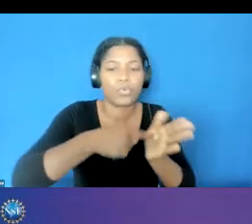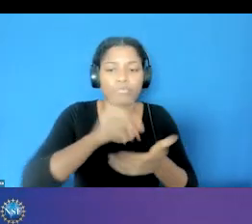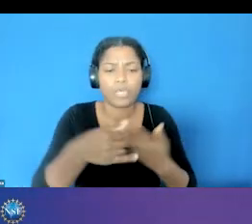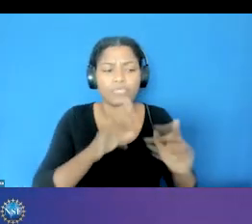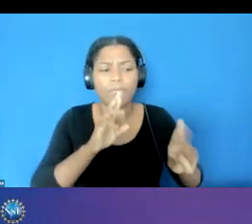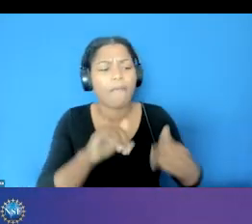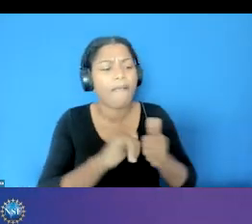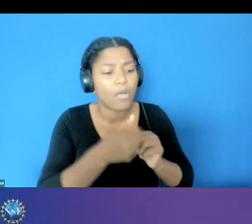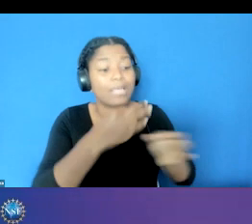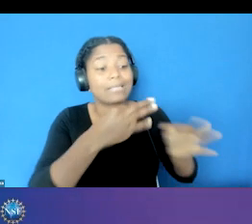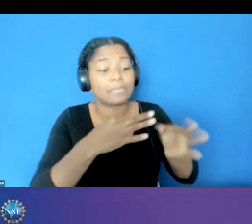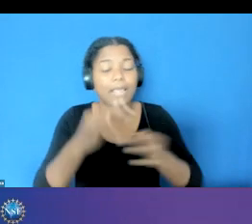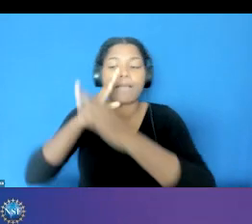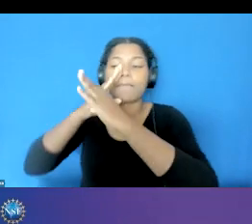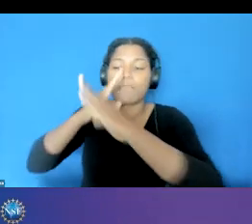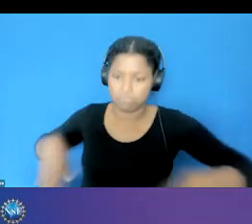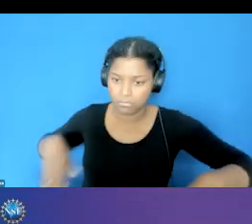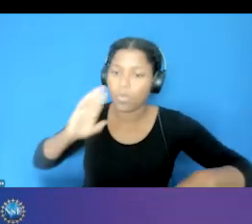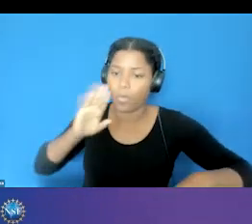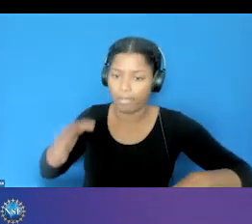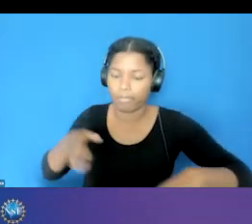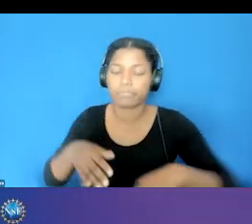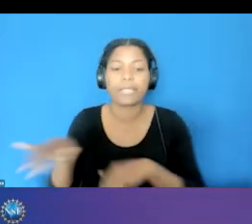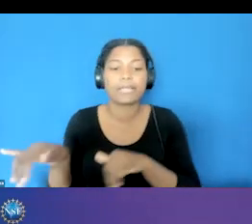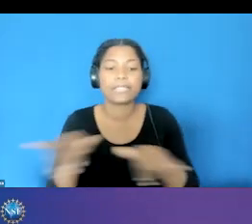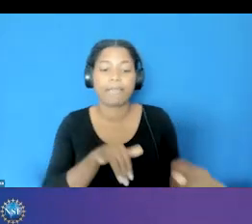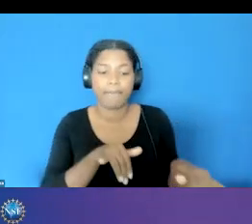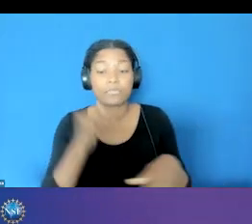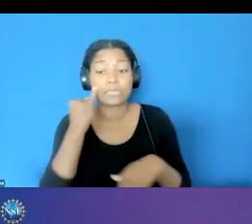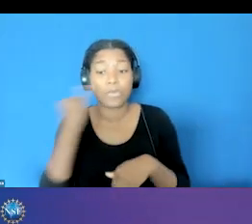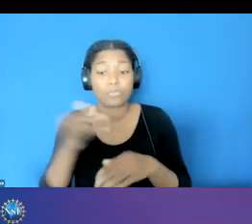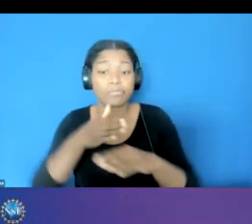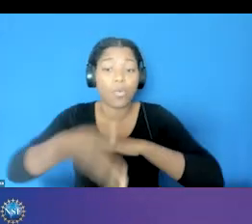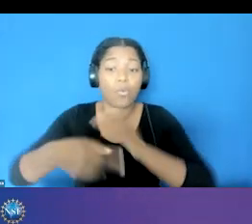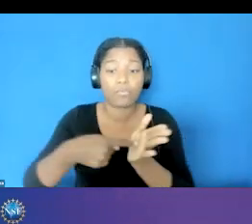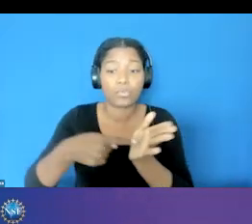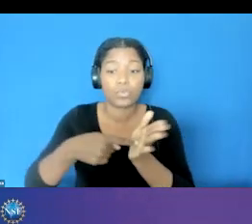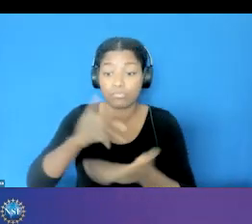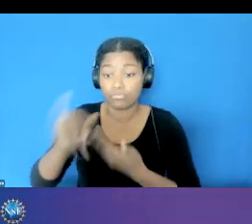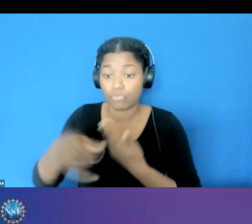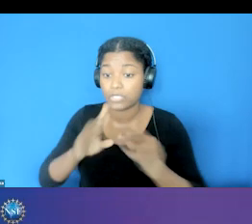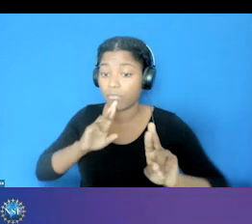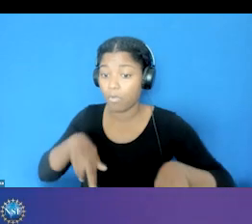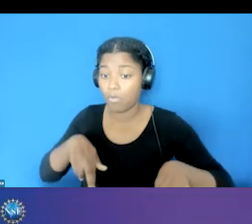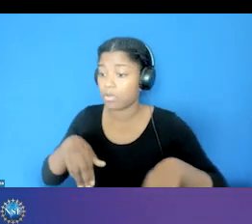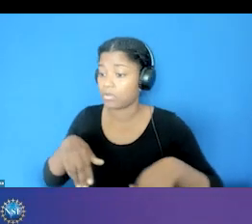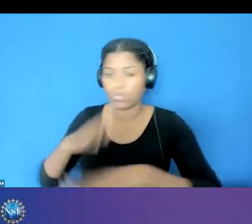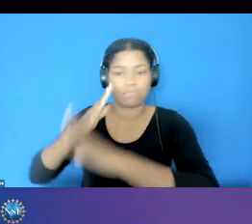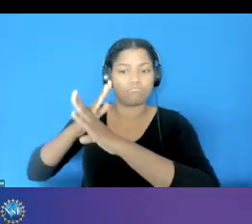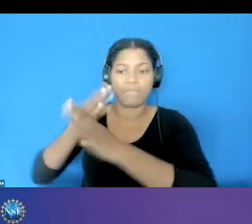Same thing with funding actions. If there's an overdue project or an overdue project report, we will not allow funding